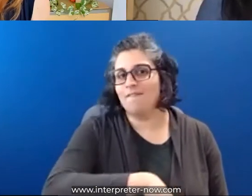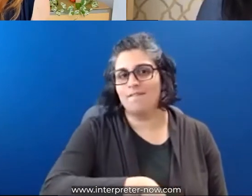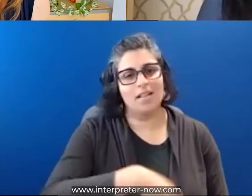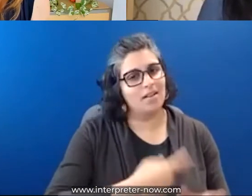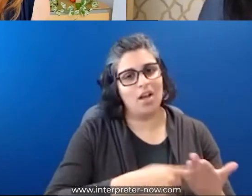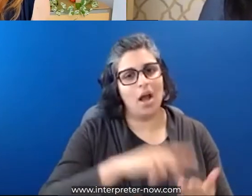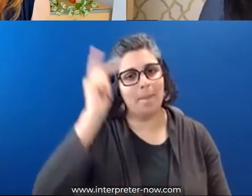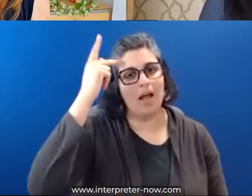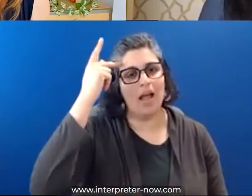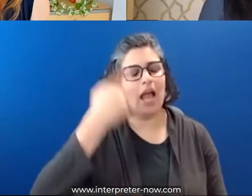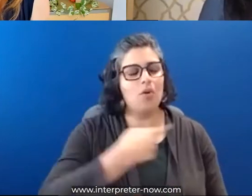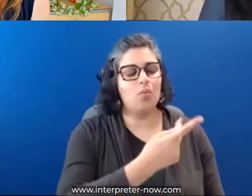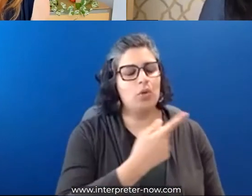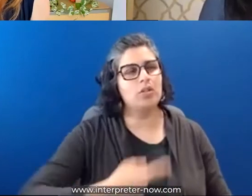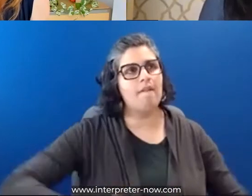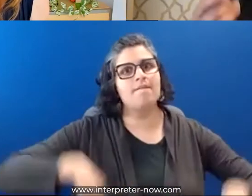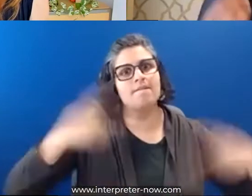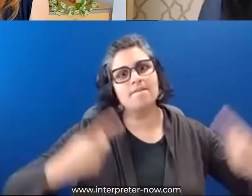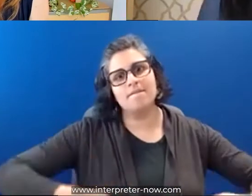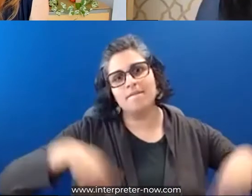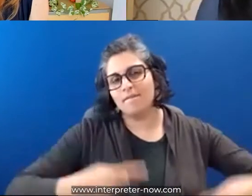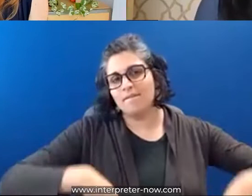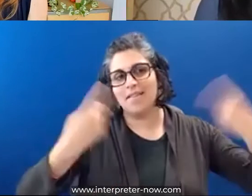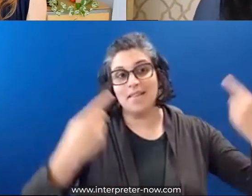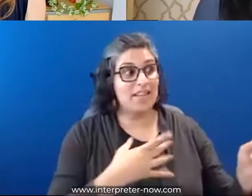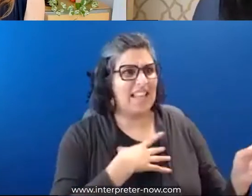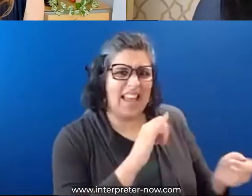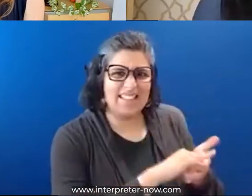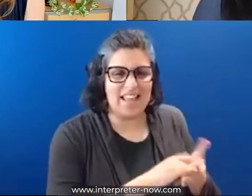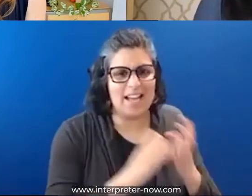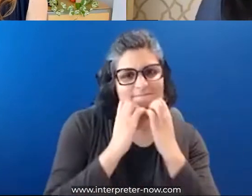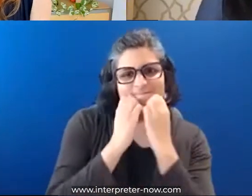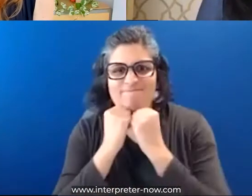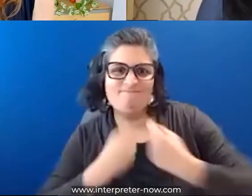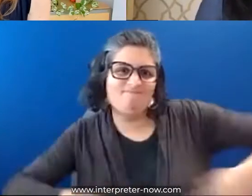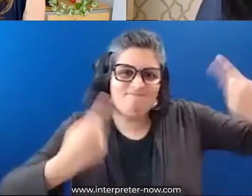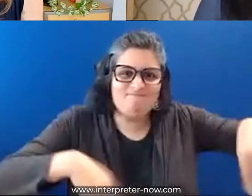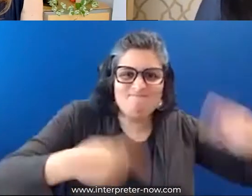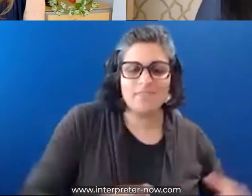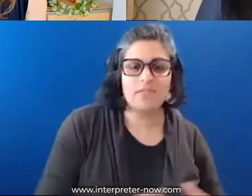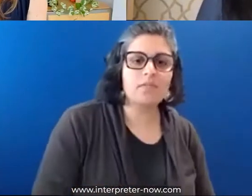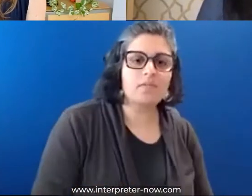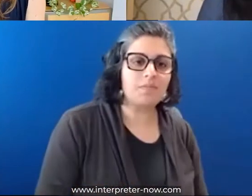We used to fight and argue all the time because he likes that heated passion, fiery talk. He'd like to get me going.